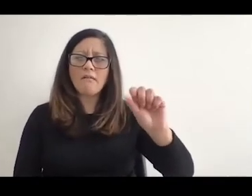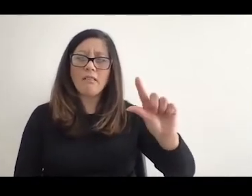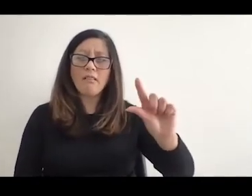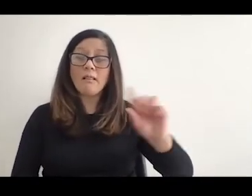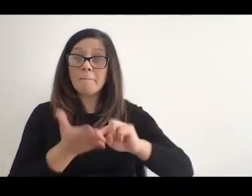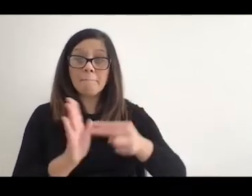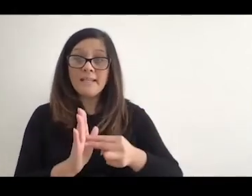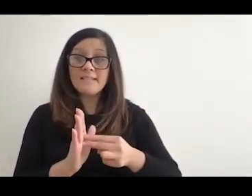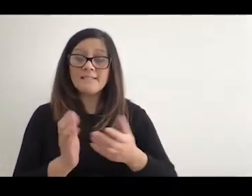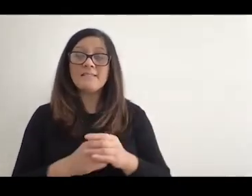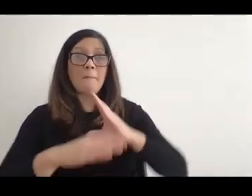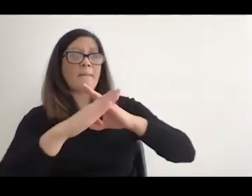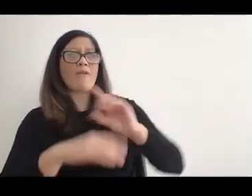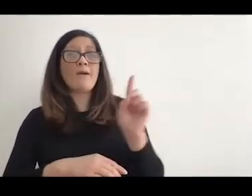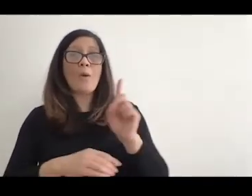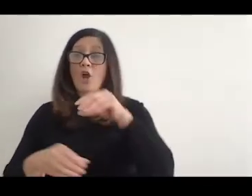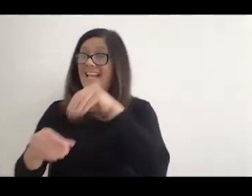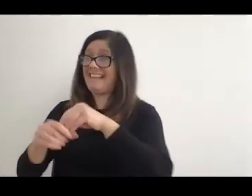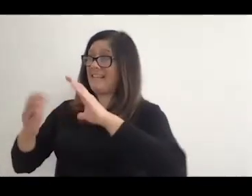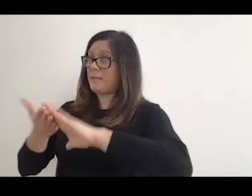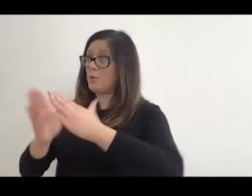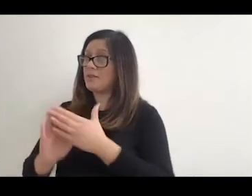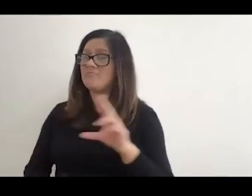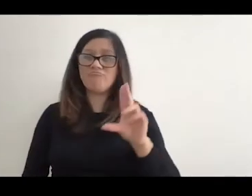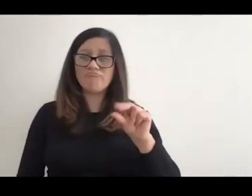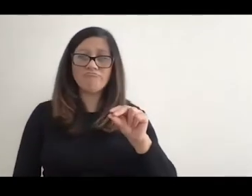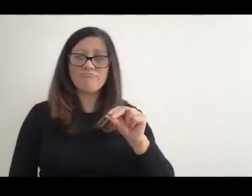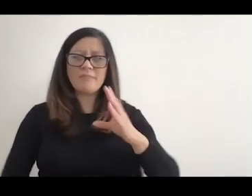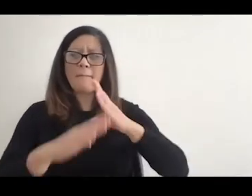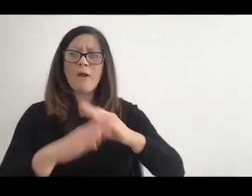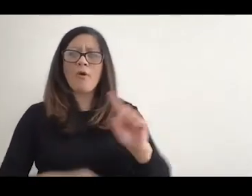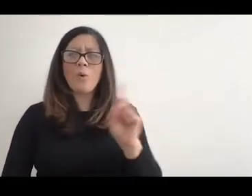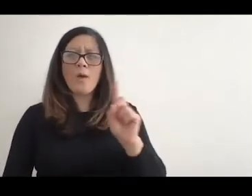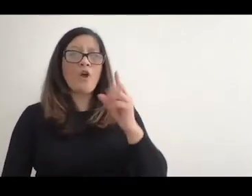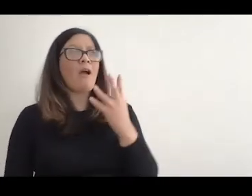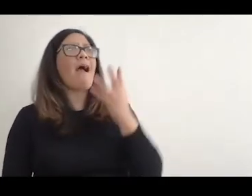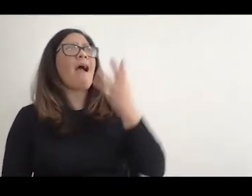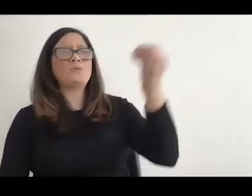I see the barrier outside of the community. And I just want you to think about